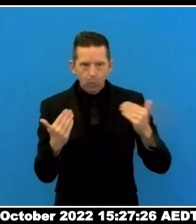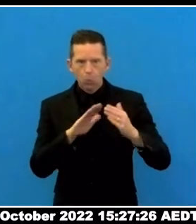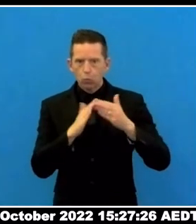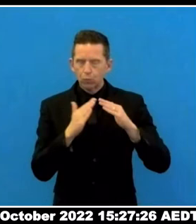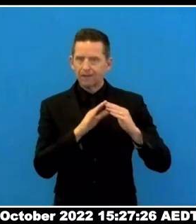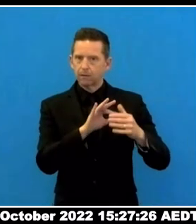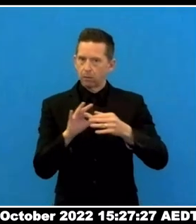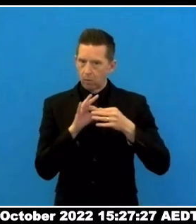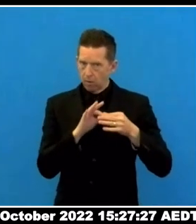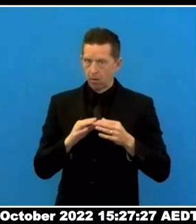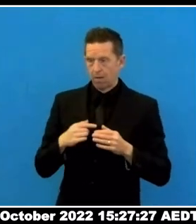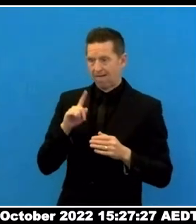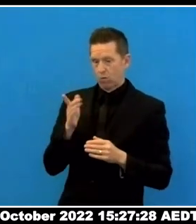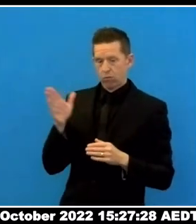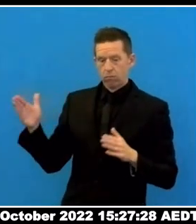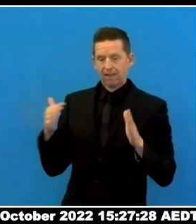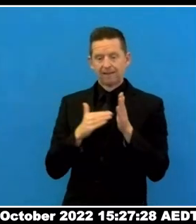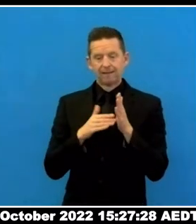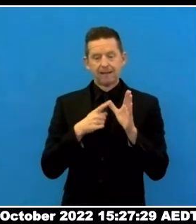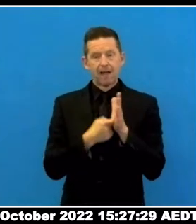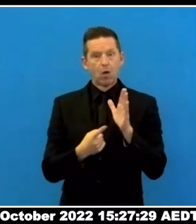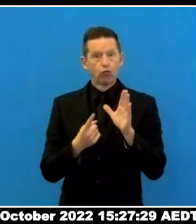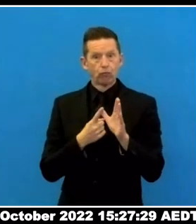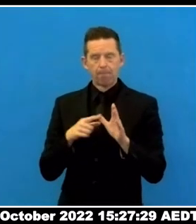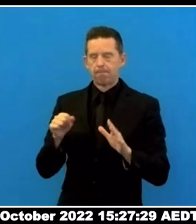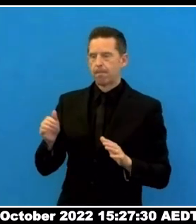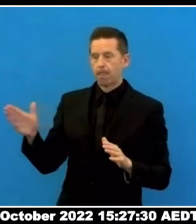But can I introduce Zara first. Yes. Okay, Zara.